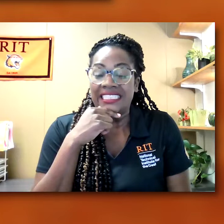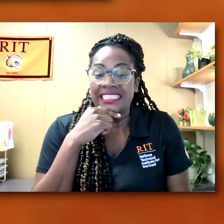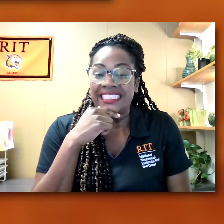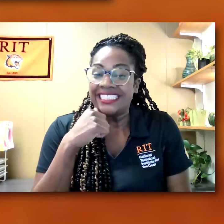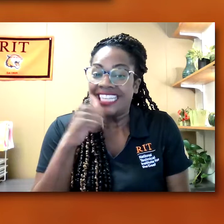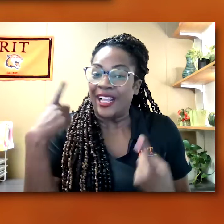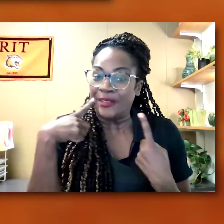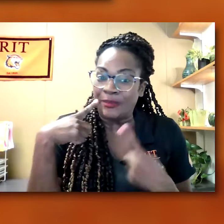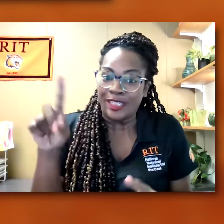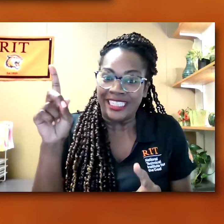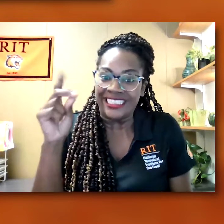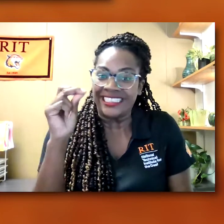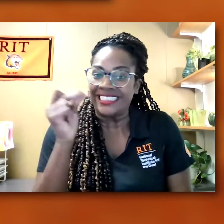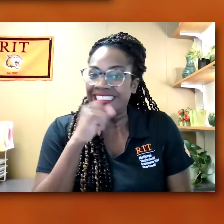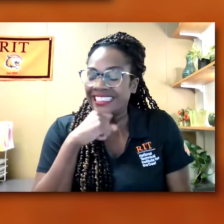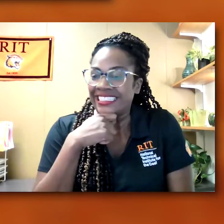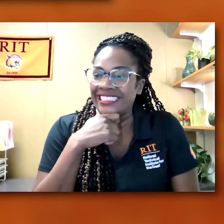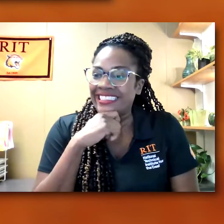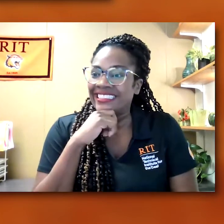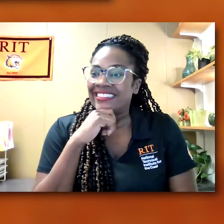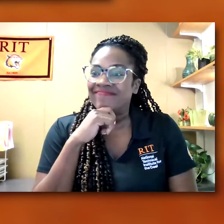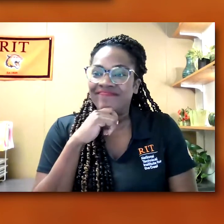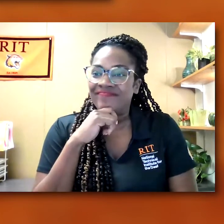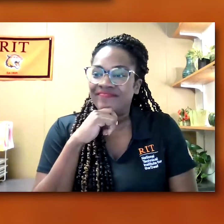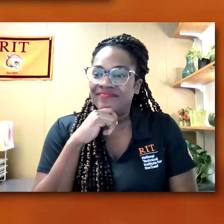Ooh. It didn't really work.